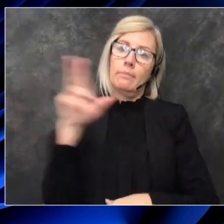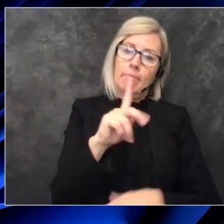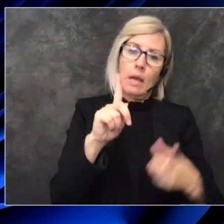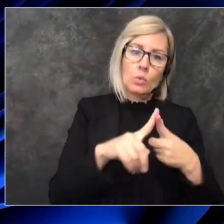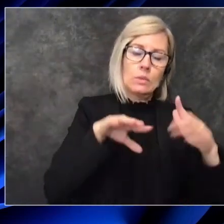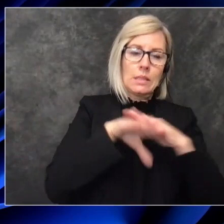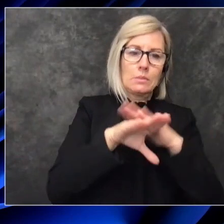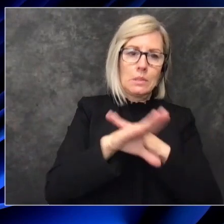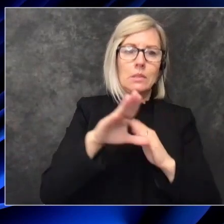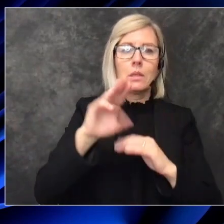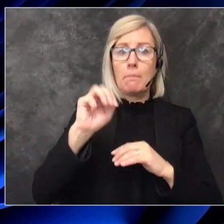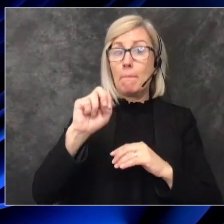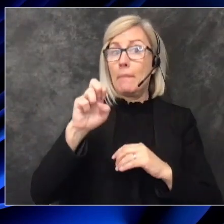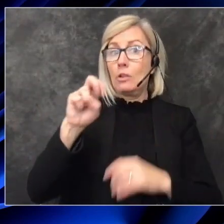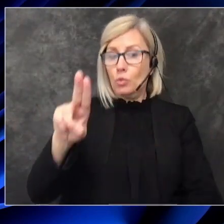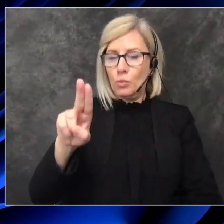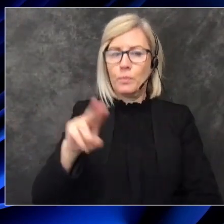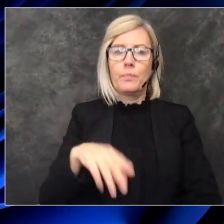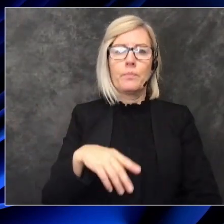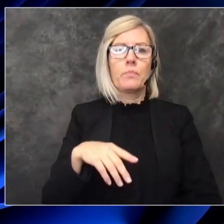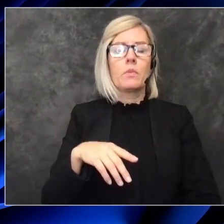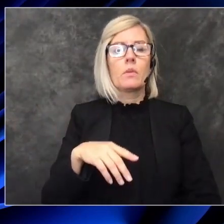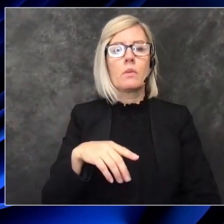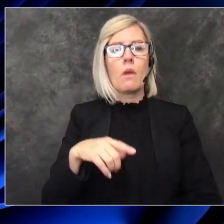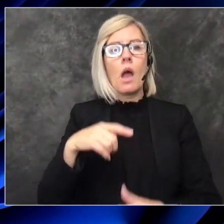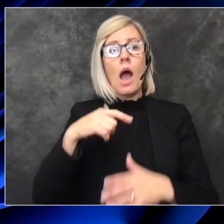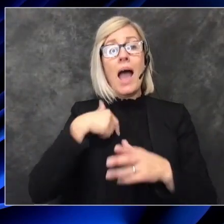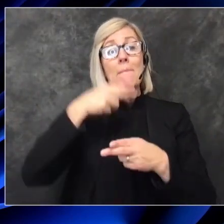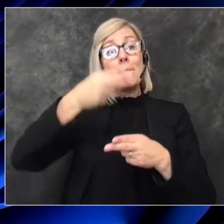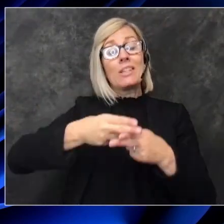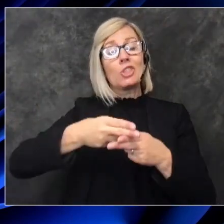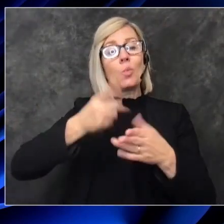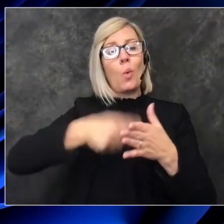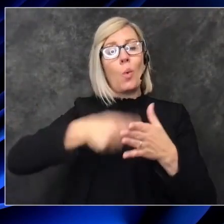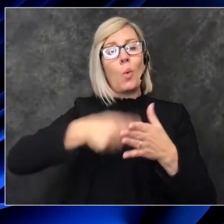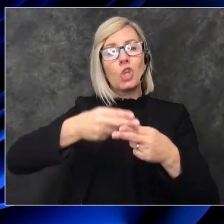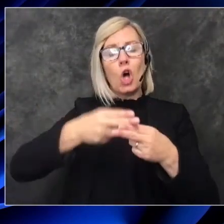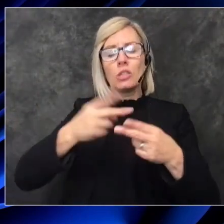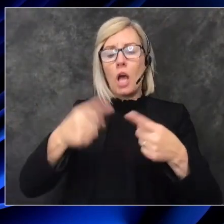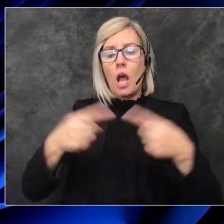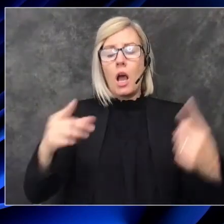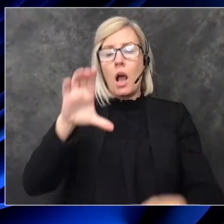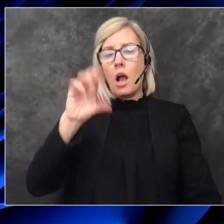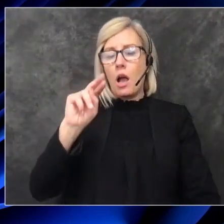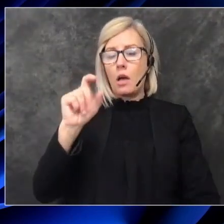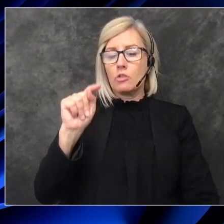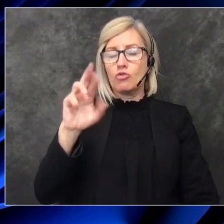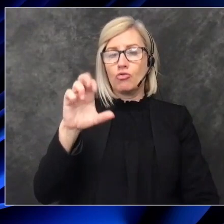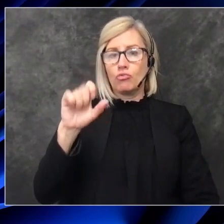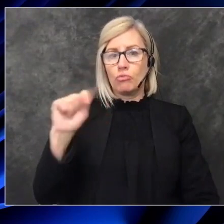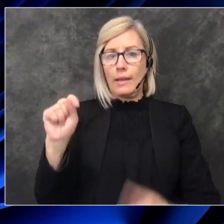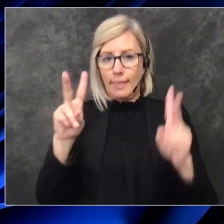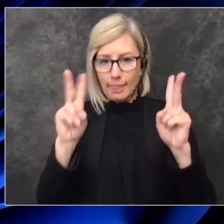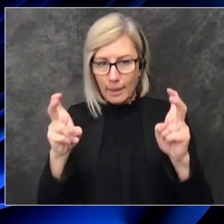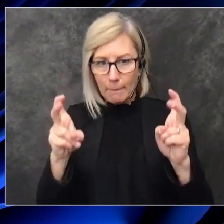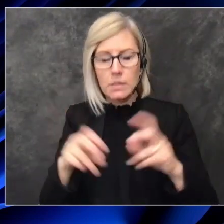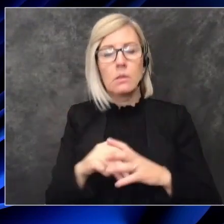And once we're there, I mentioned the item called contrast themes, so contrast themes is the replacement